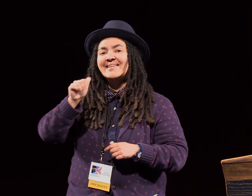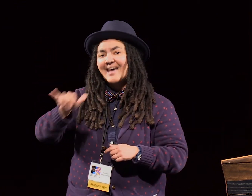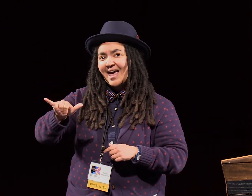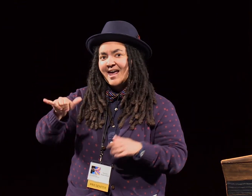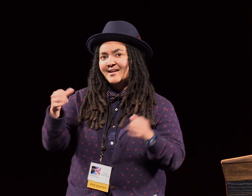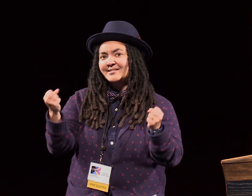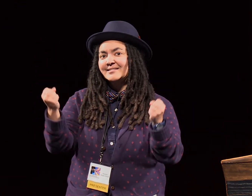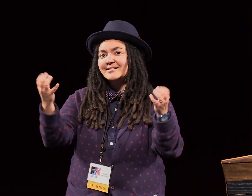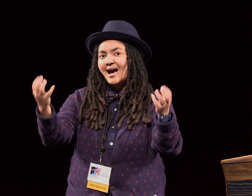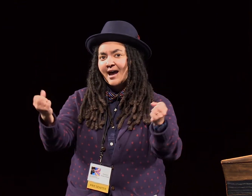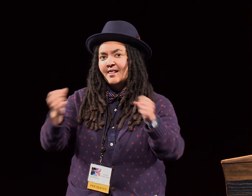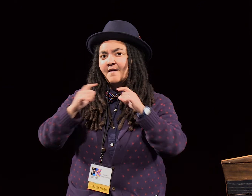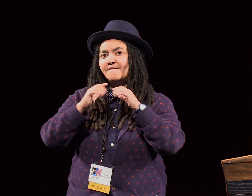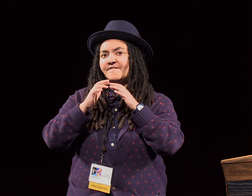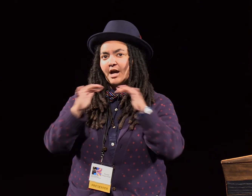He's a designer in Britain.